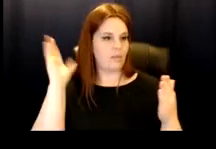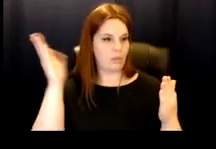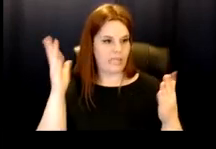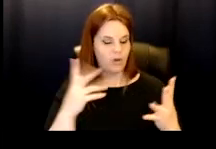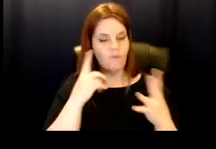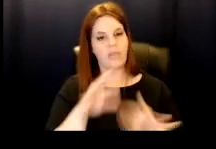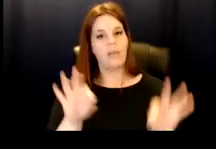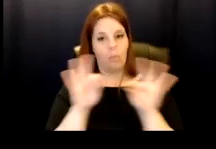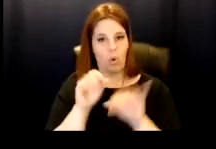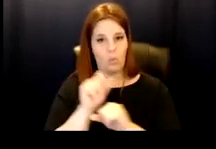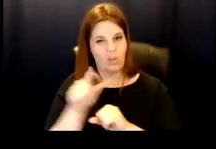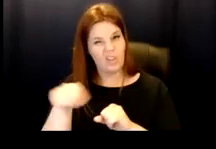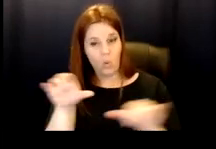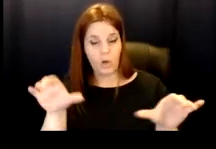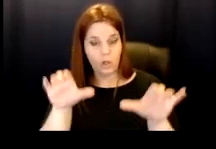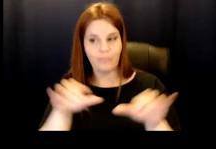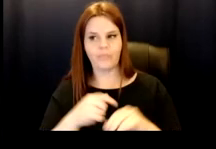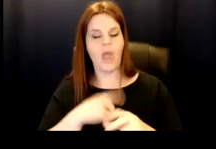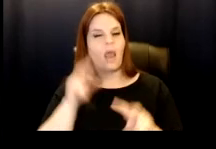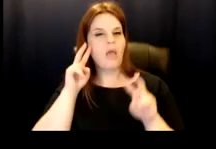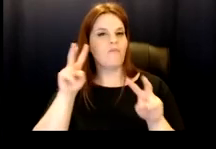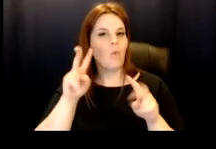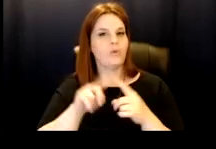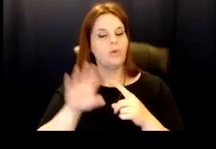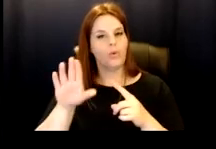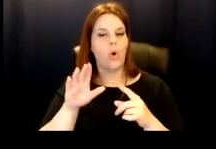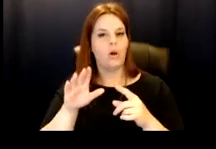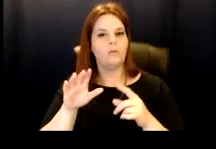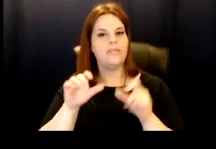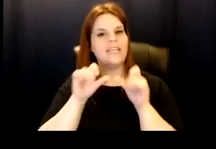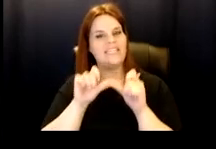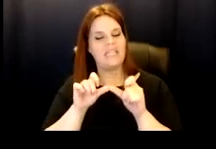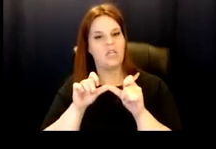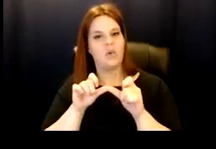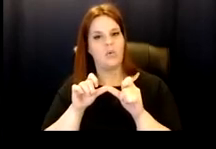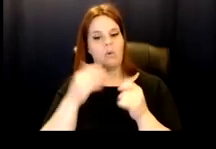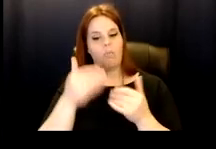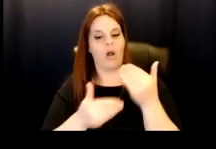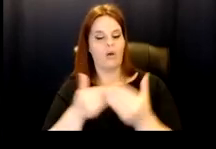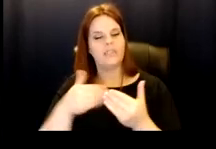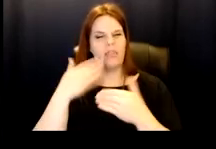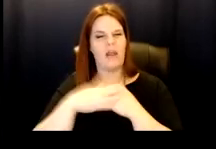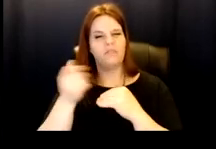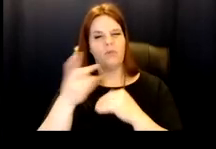work that you are doing. And I look forward to your continued progress over the next two